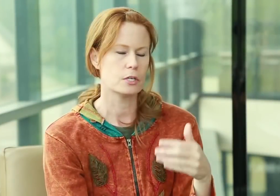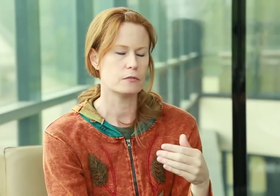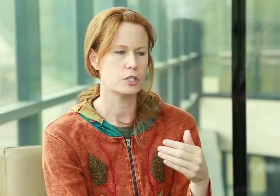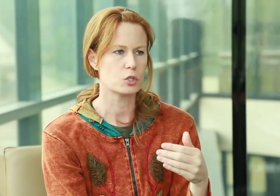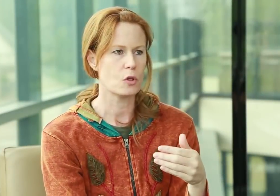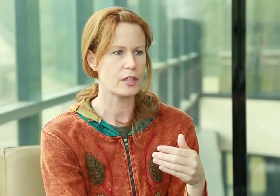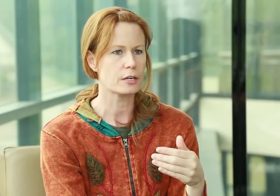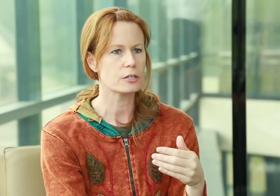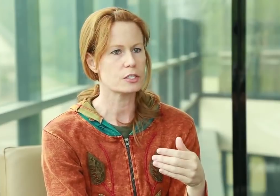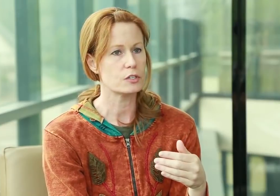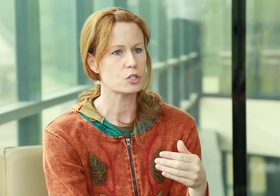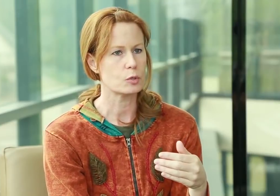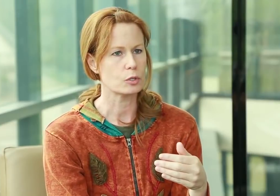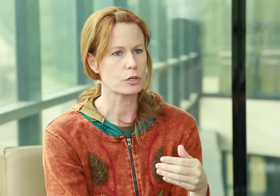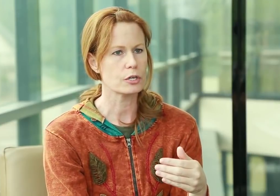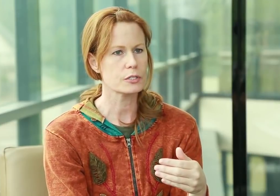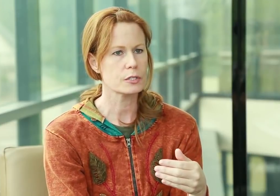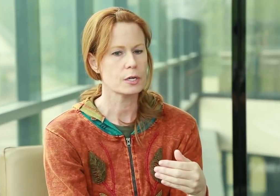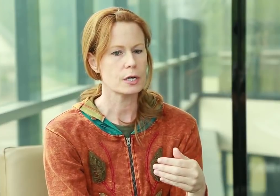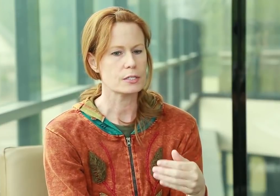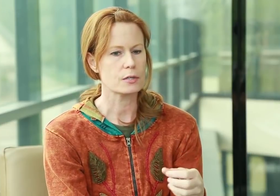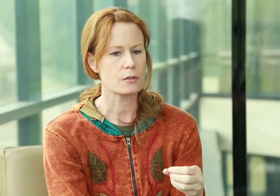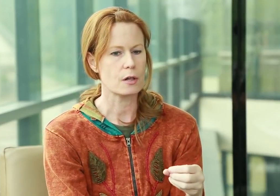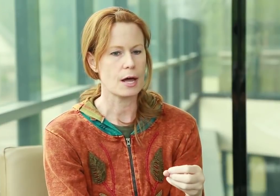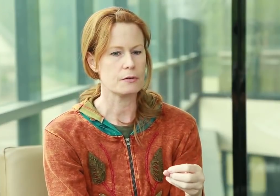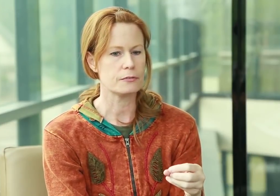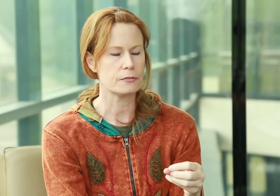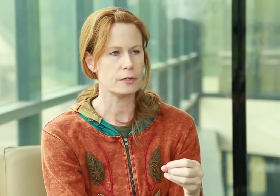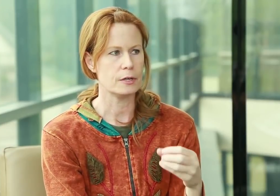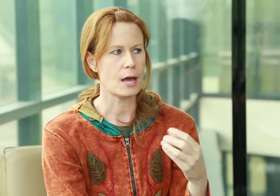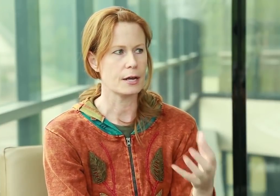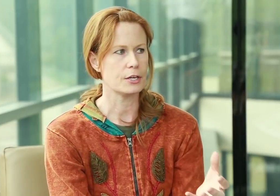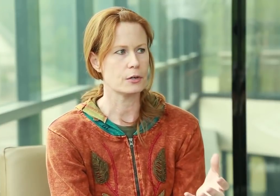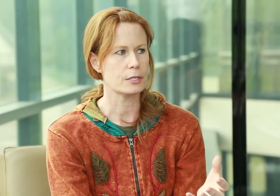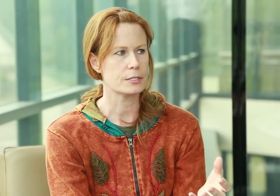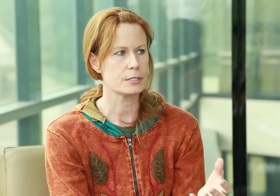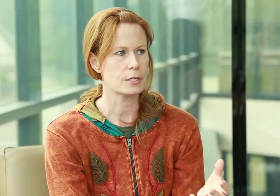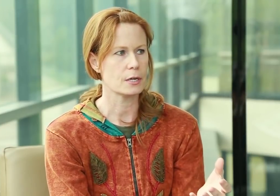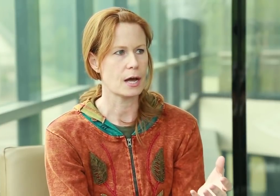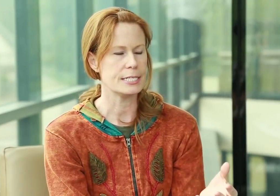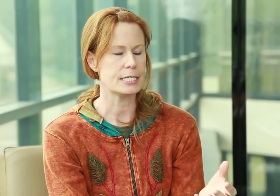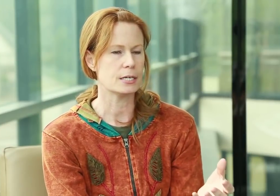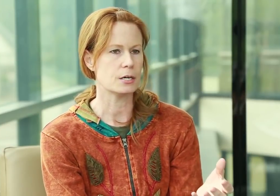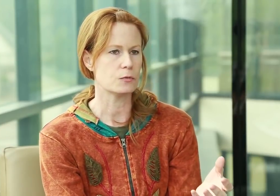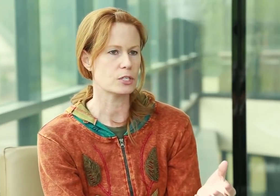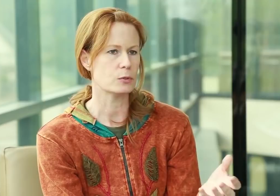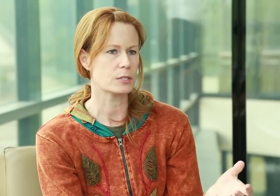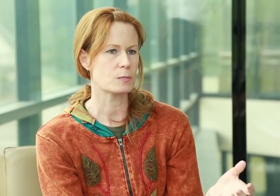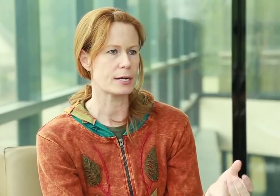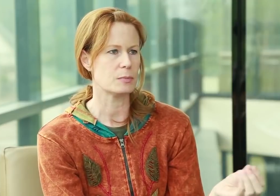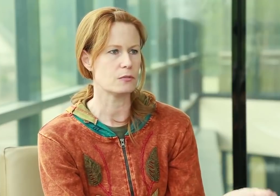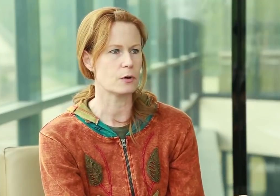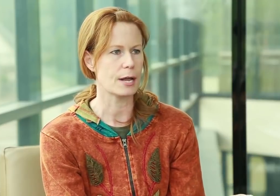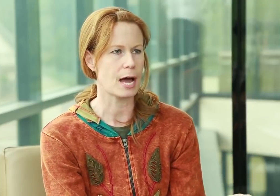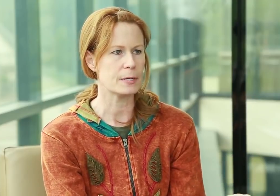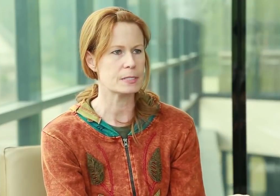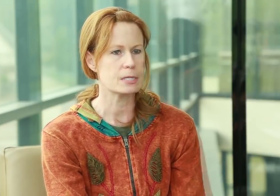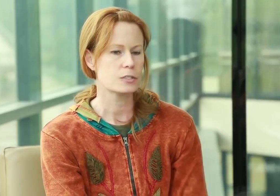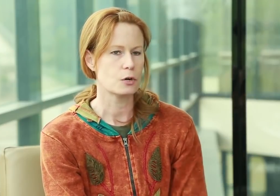They're very visual thinkers and visual learners and so they'll have an accurate idea of what to expect before it happens.